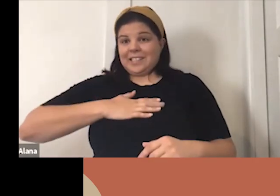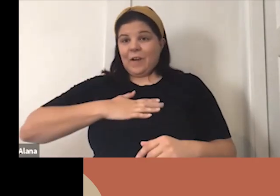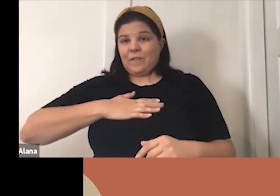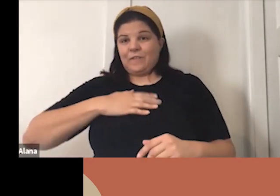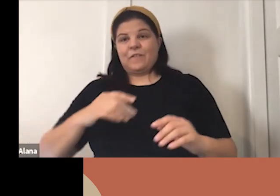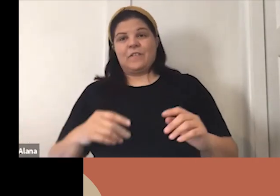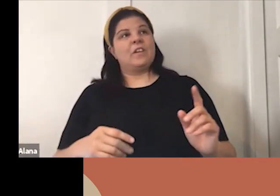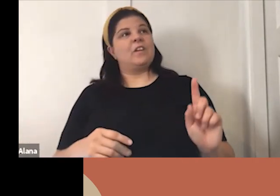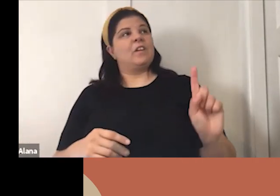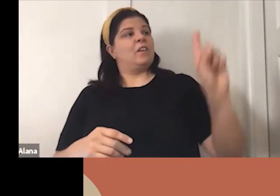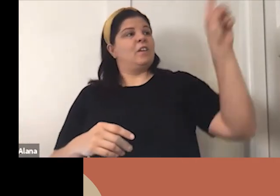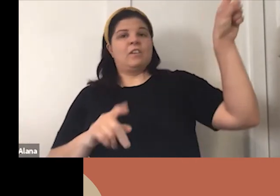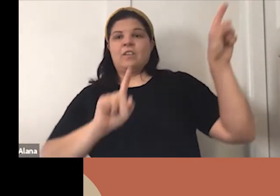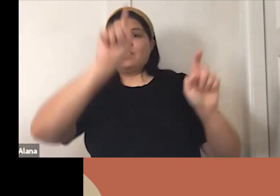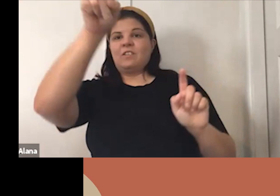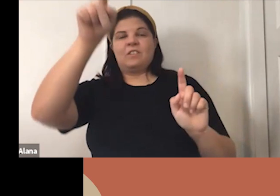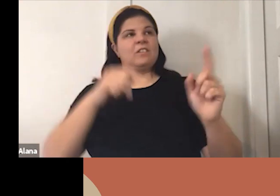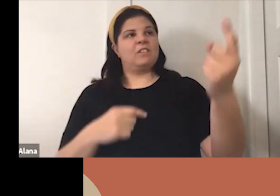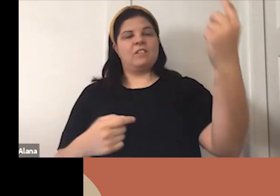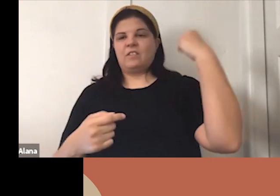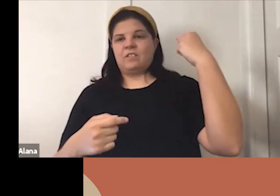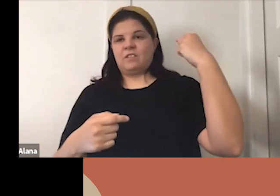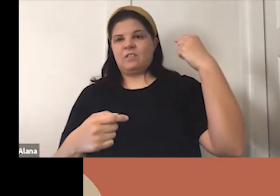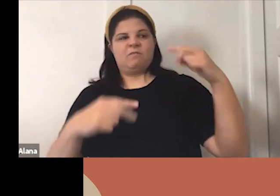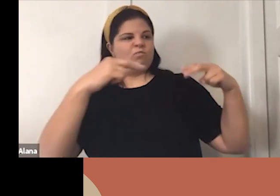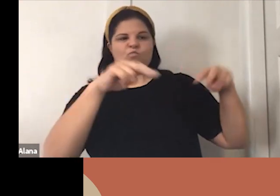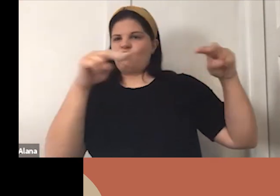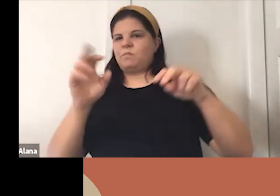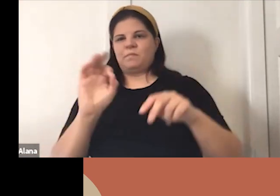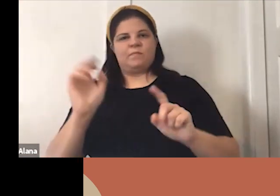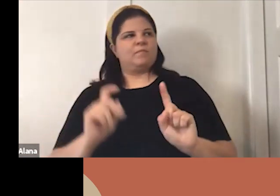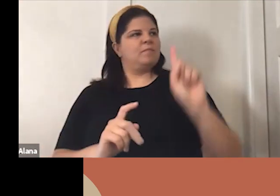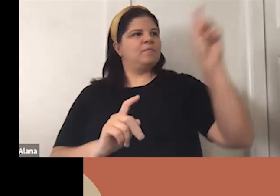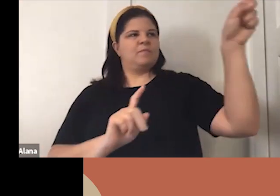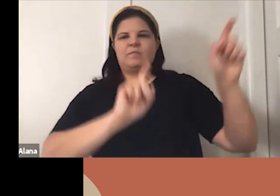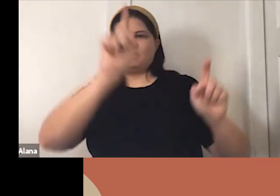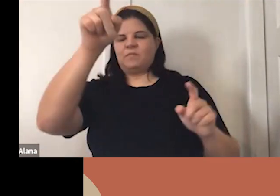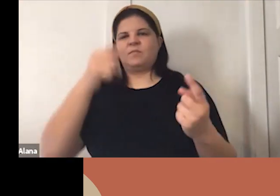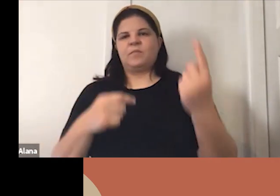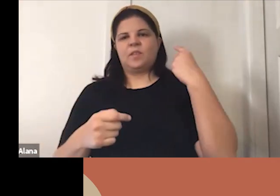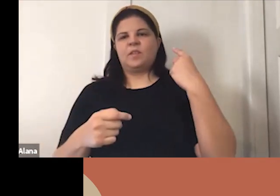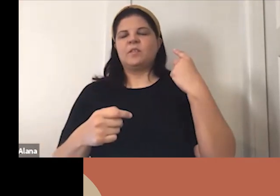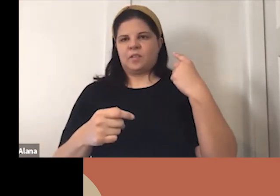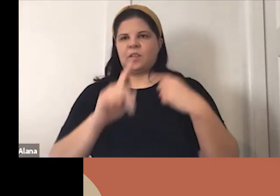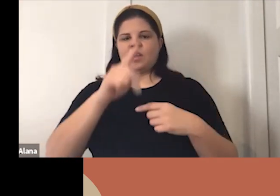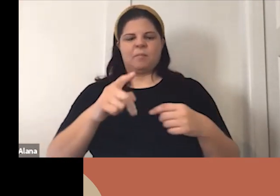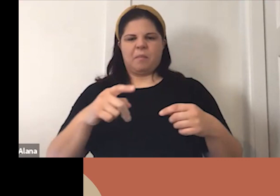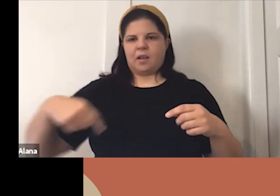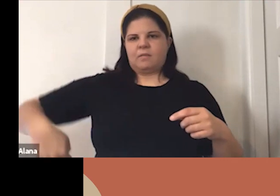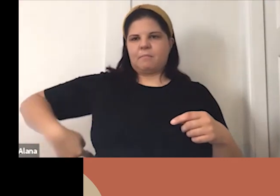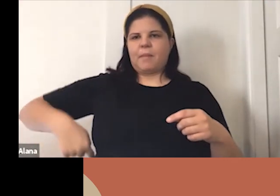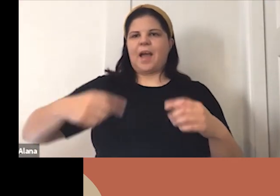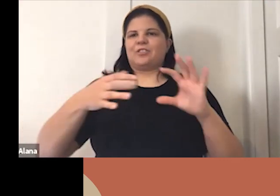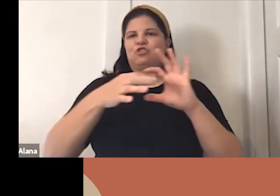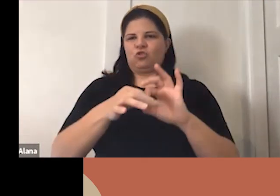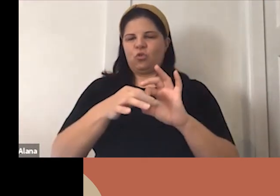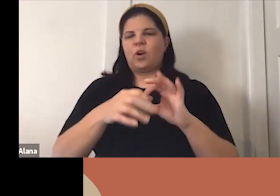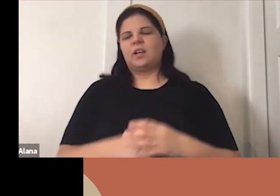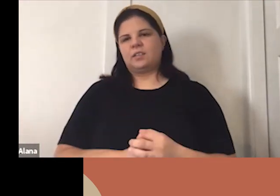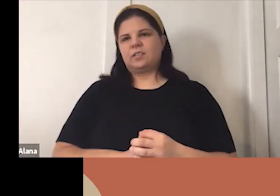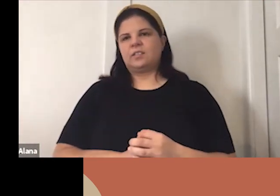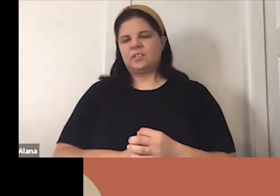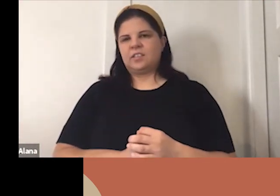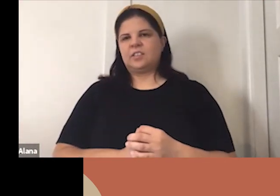Facing away from each other and joined at the lower back area as they bend down towards